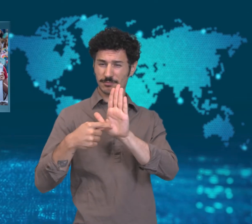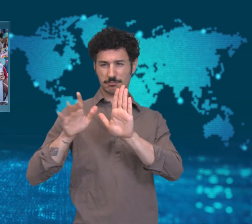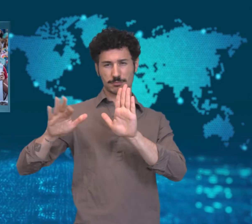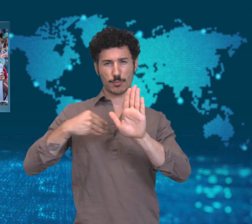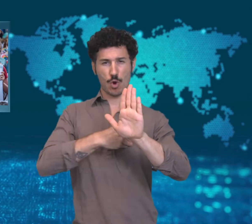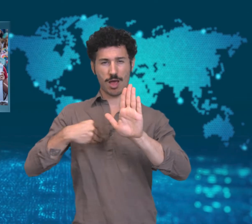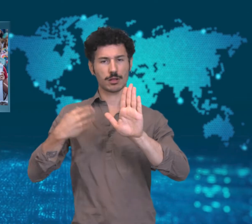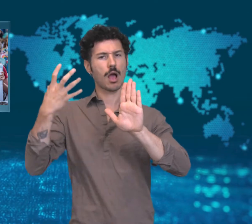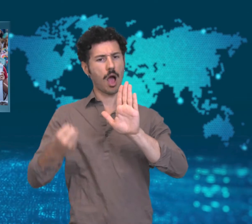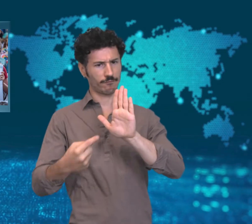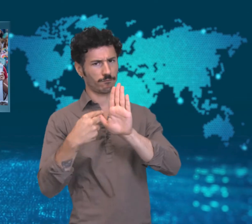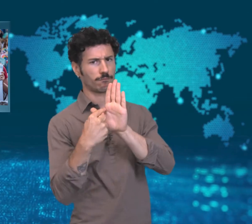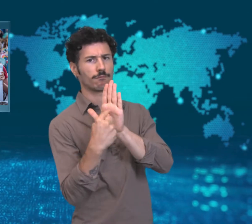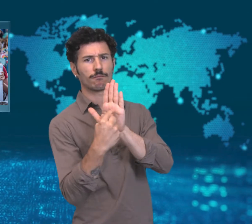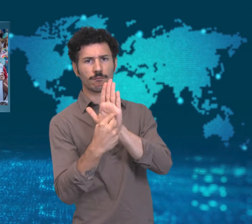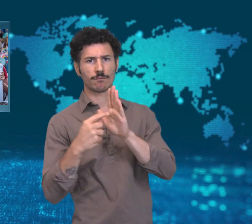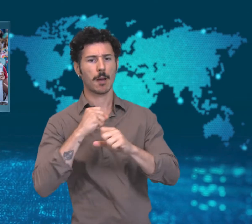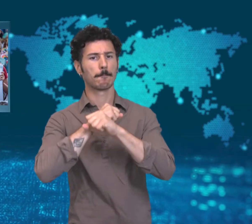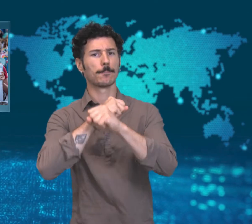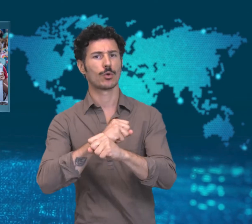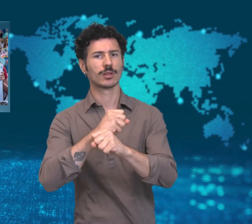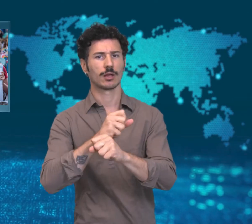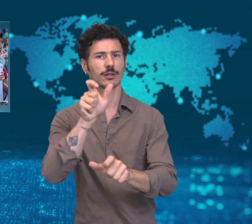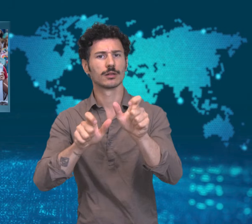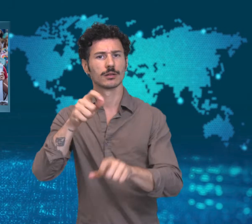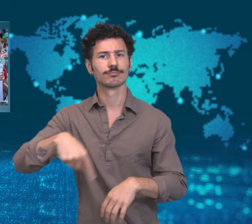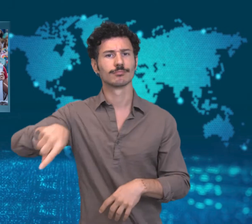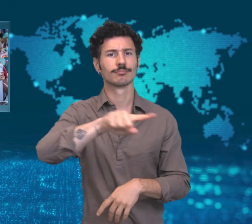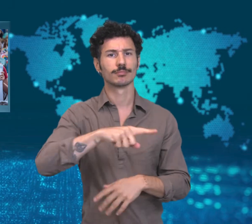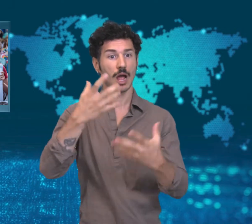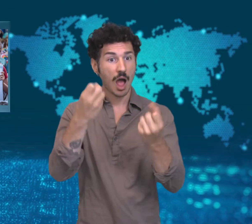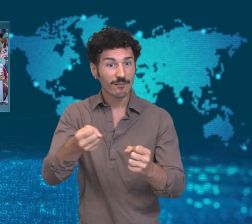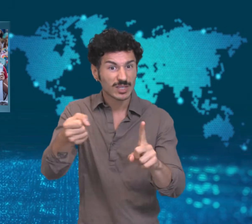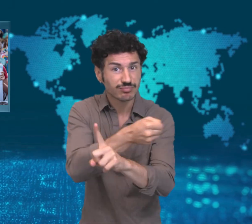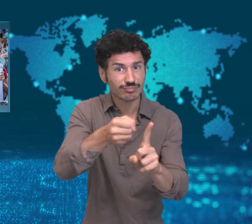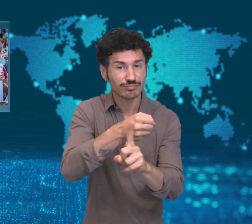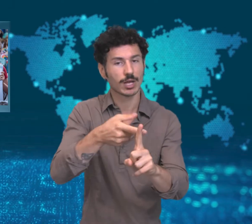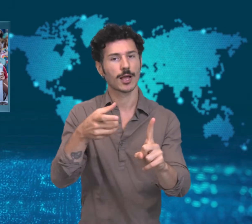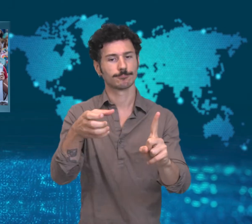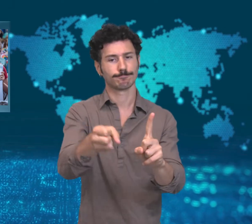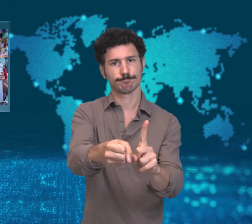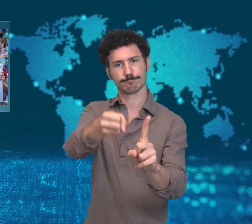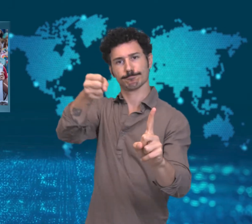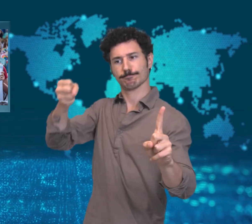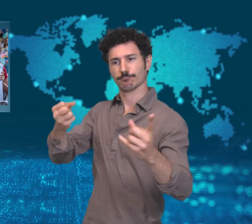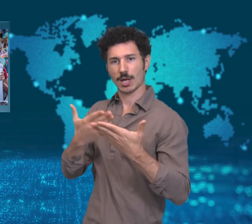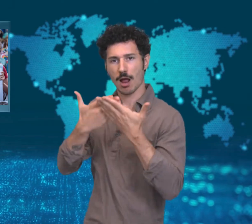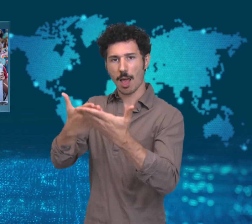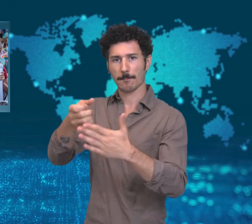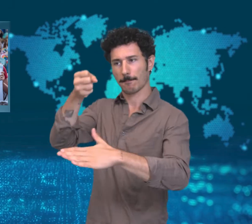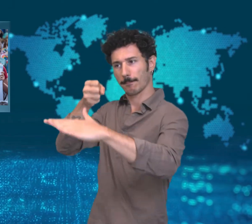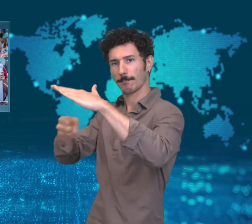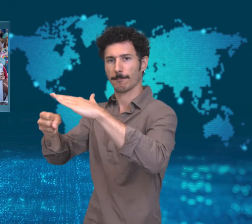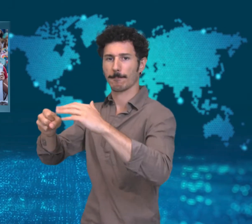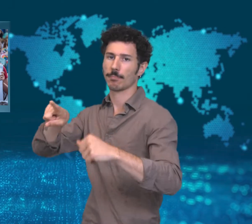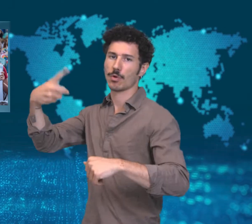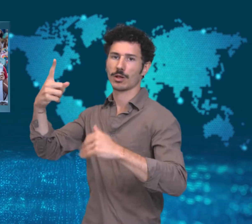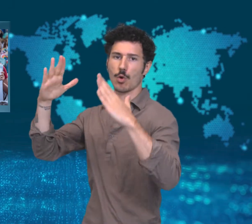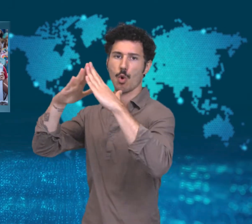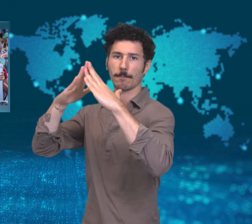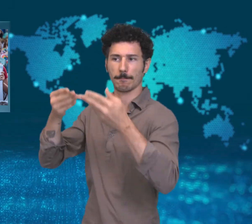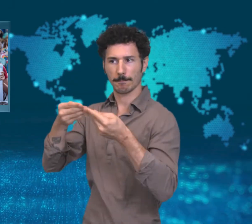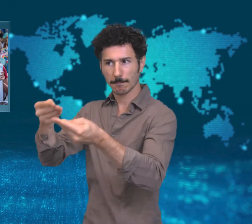violence by immediately providing them shelter away from their abuser.